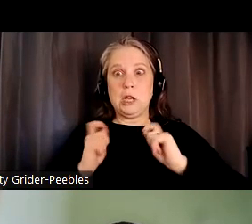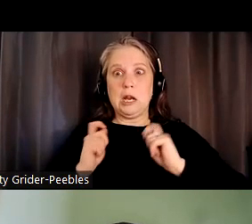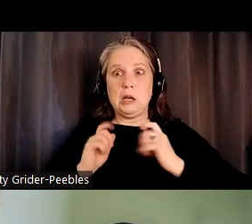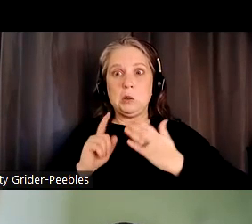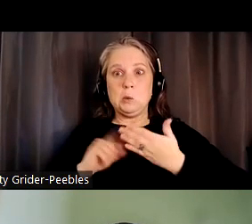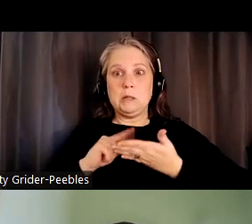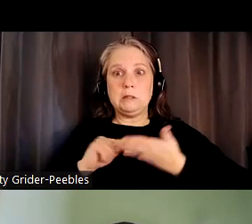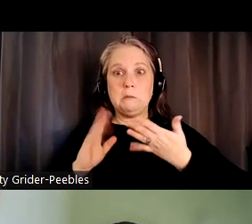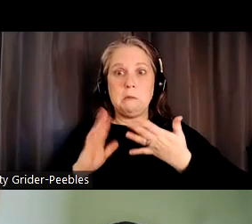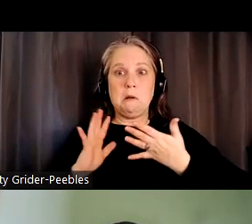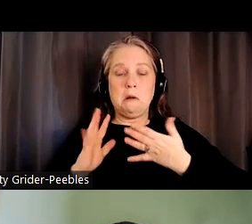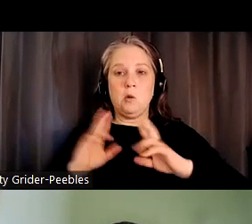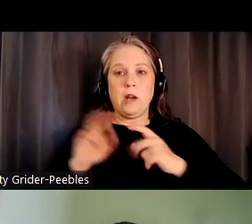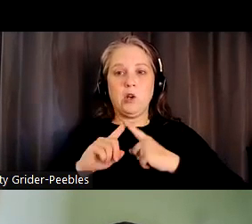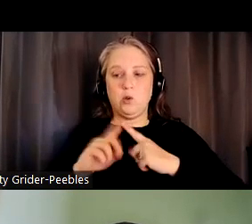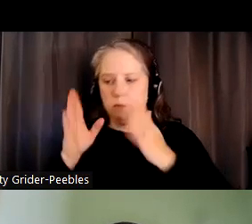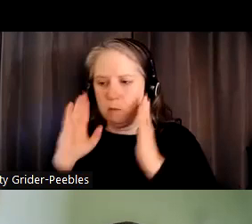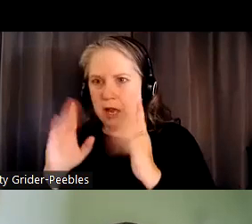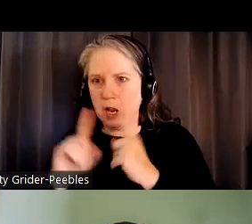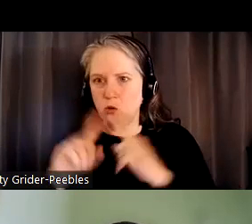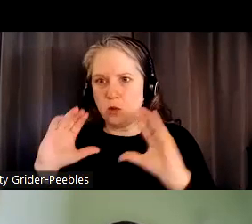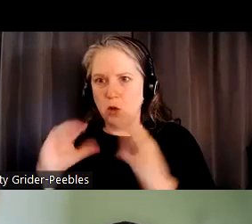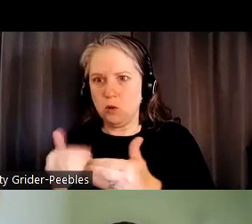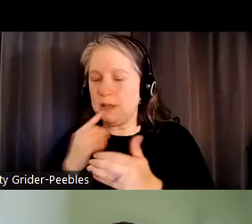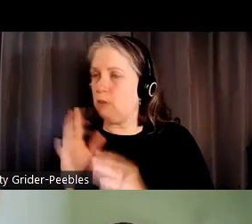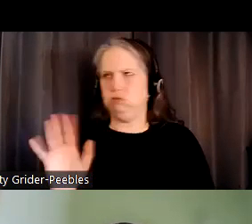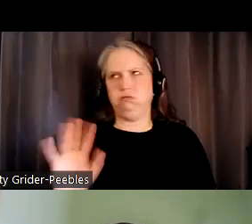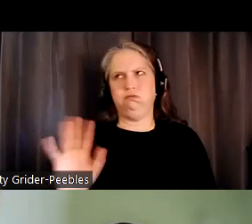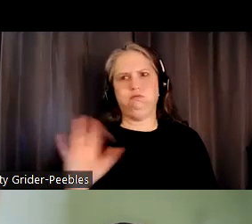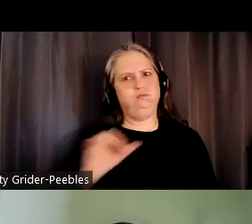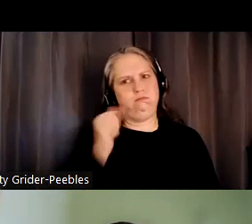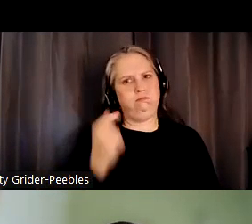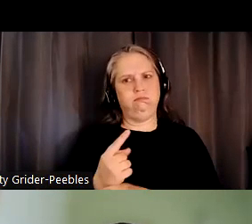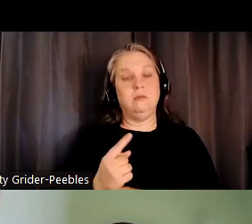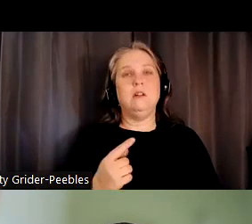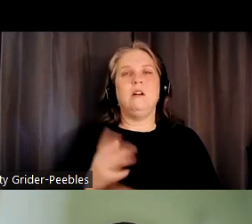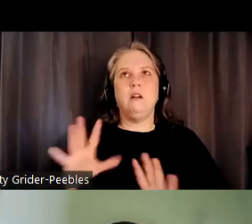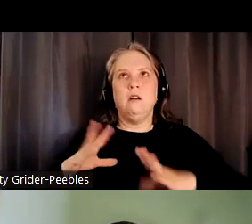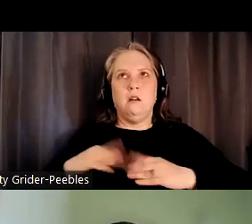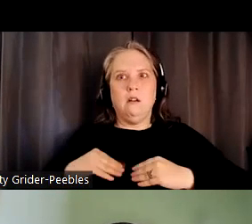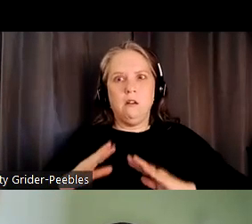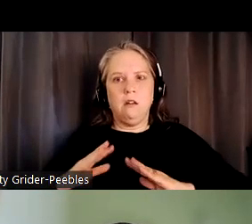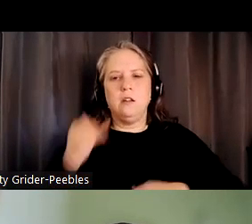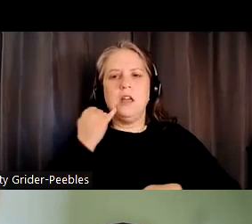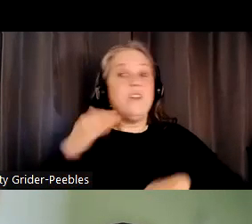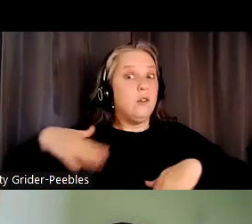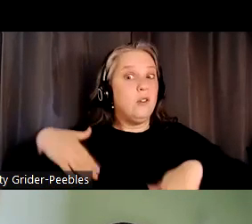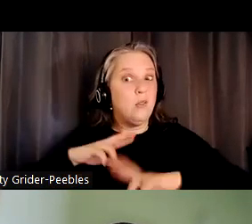hear that minority group you are working with say you screwed up, if you are not ready to hear that, you are not